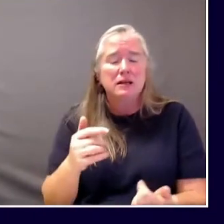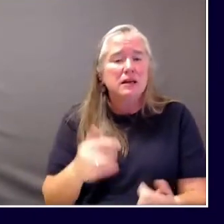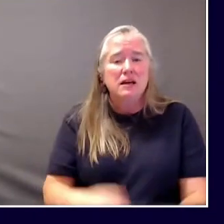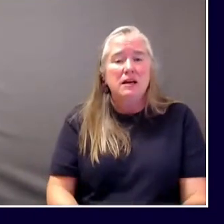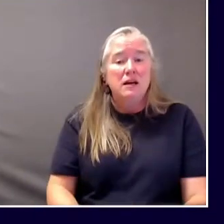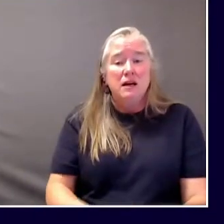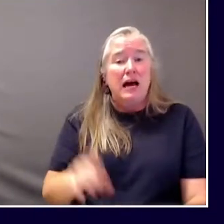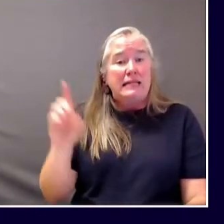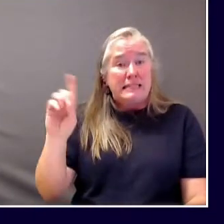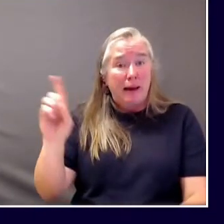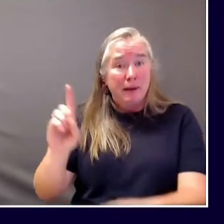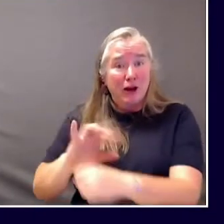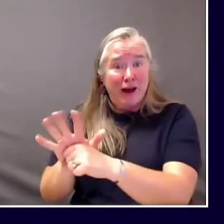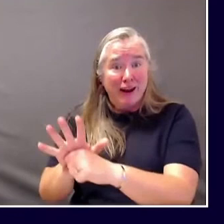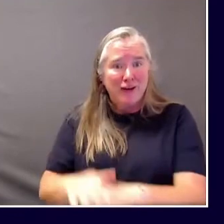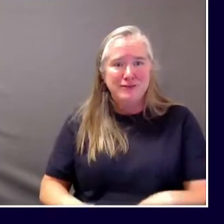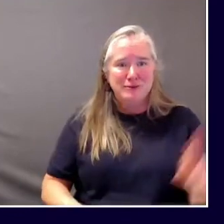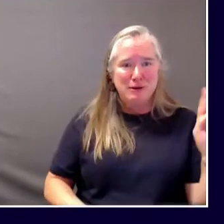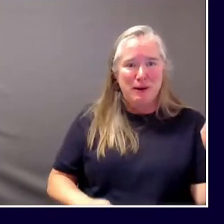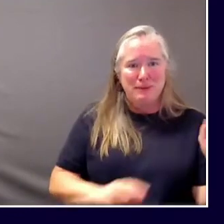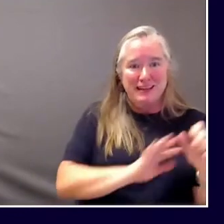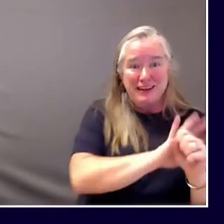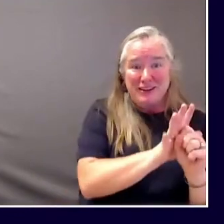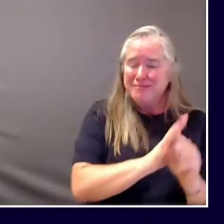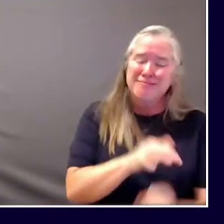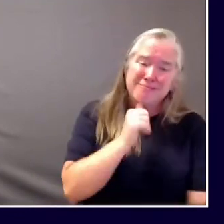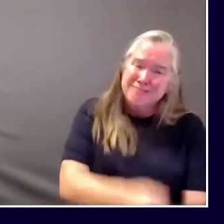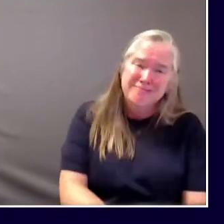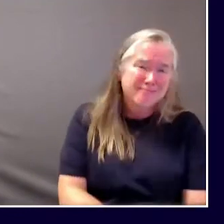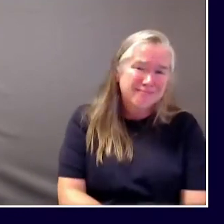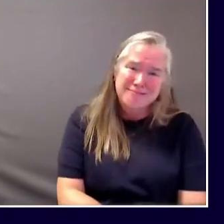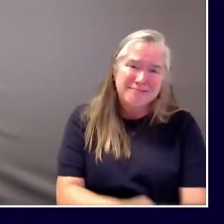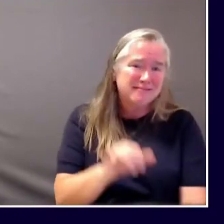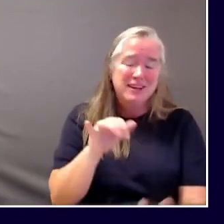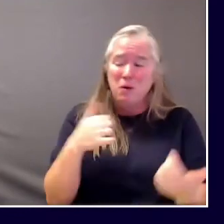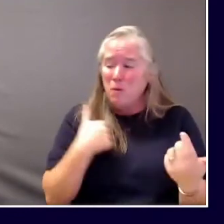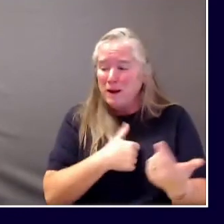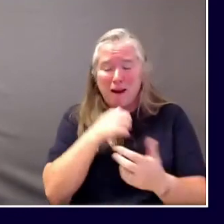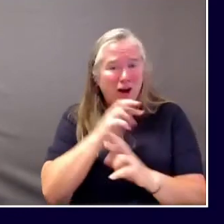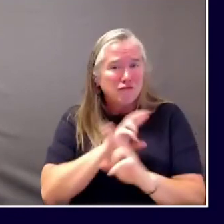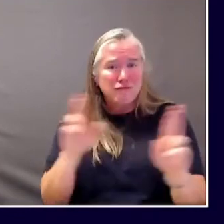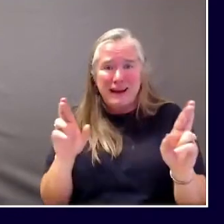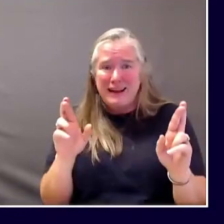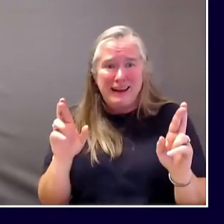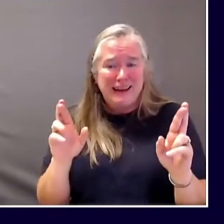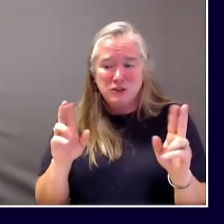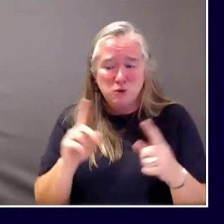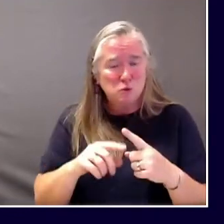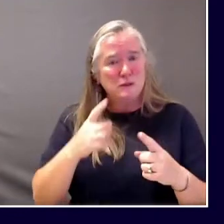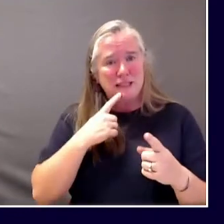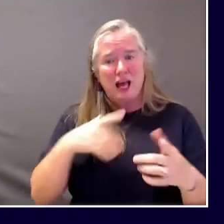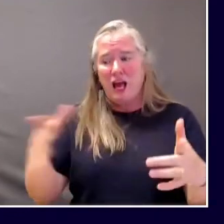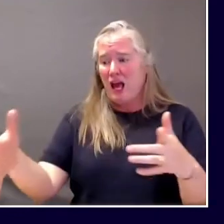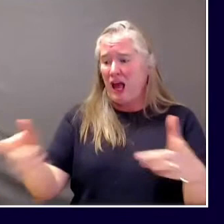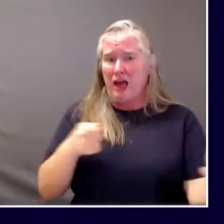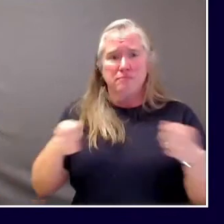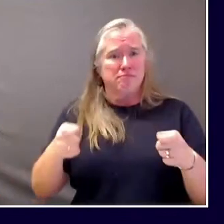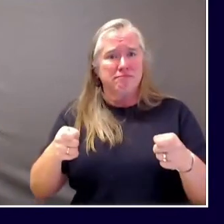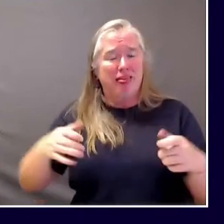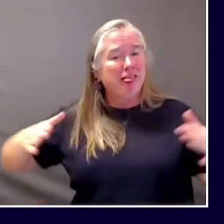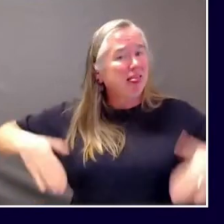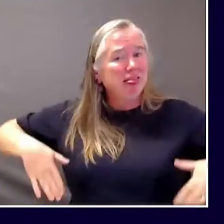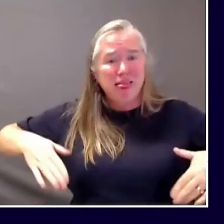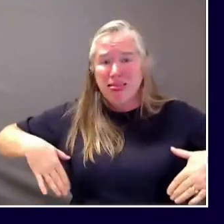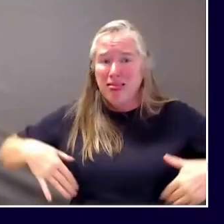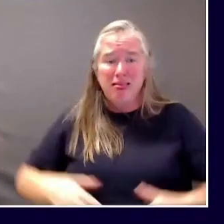virus a Republican got virus and